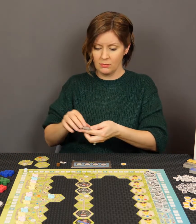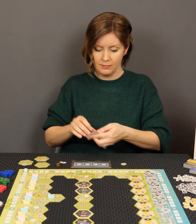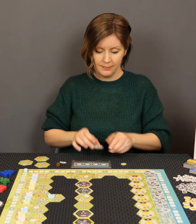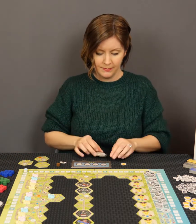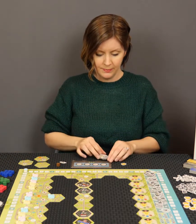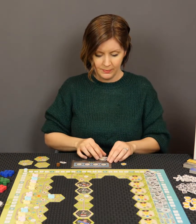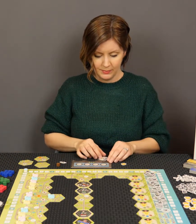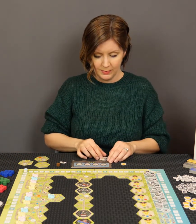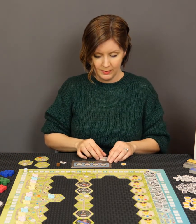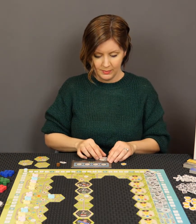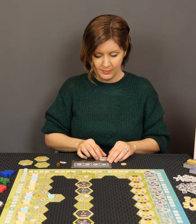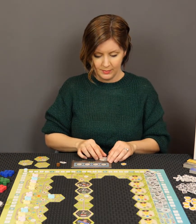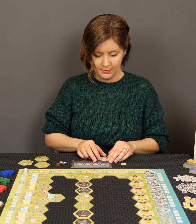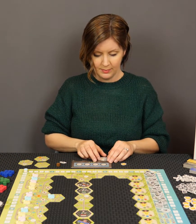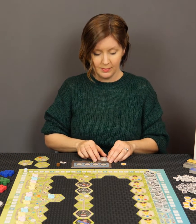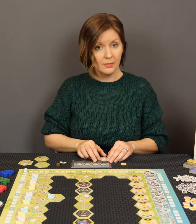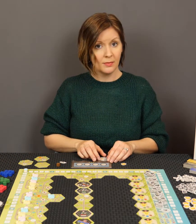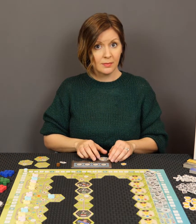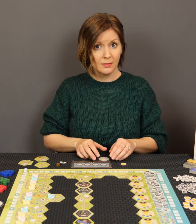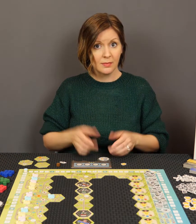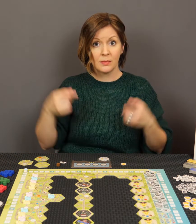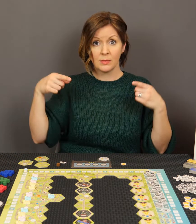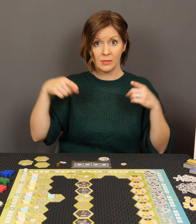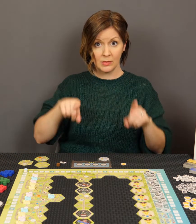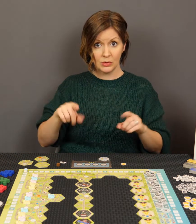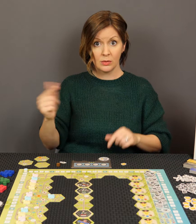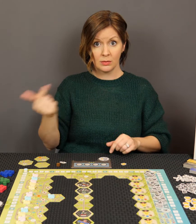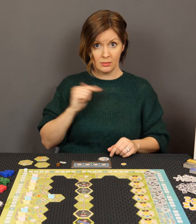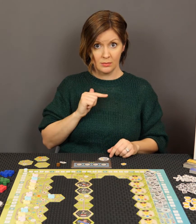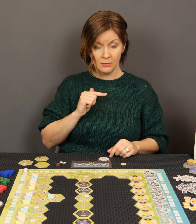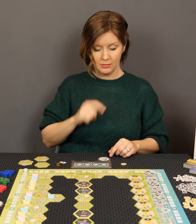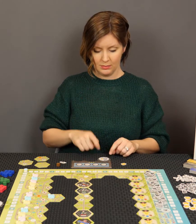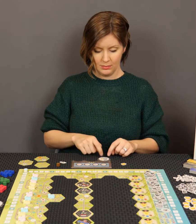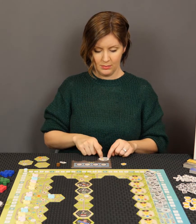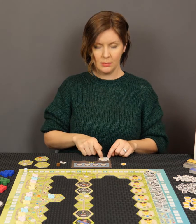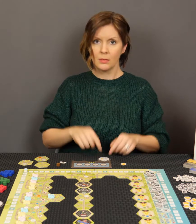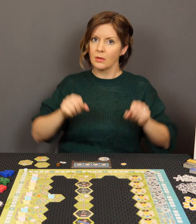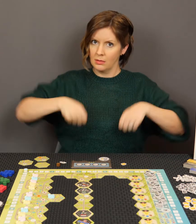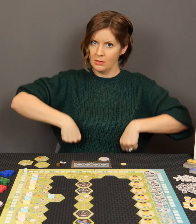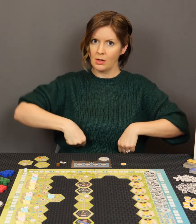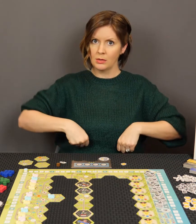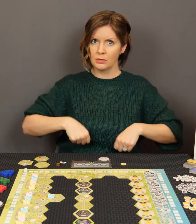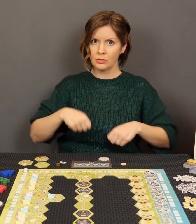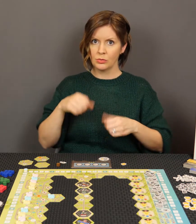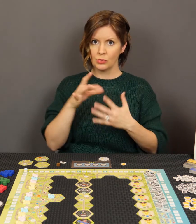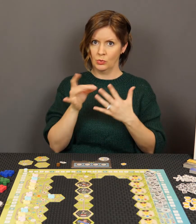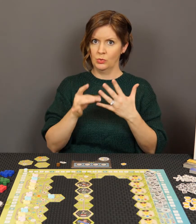then I would get the mine cart.